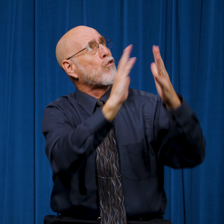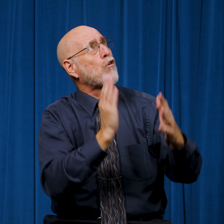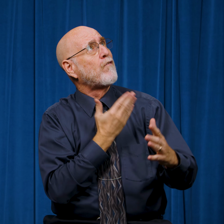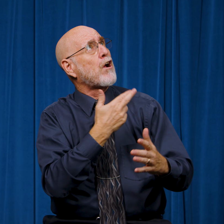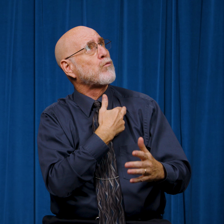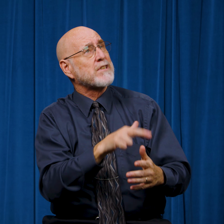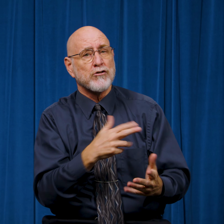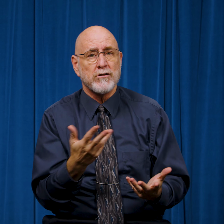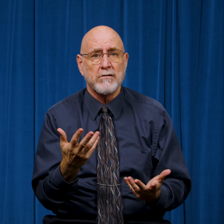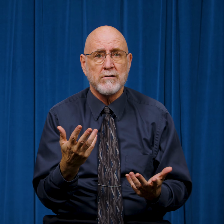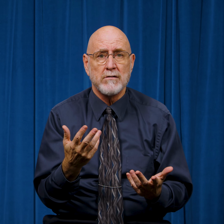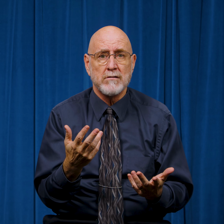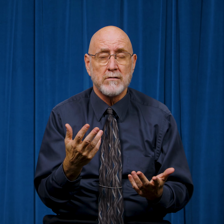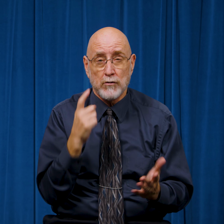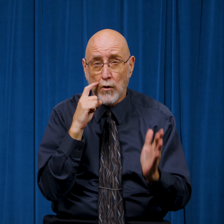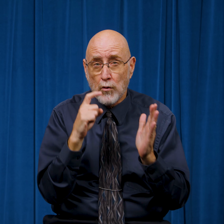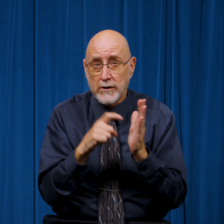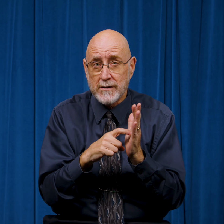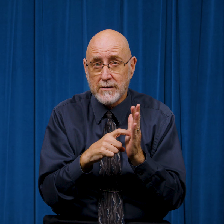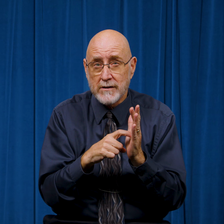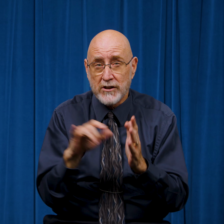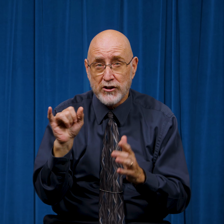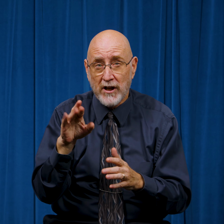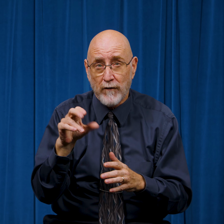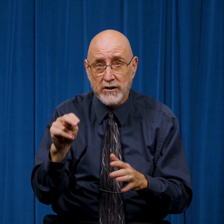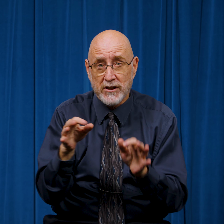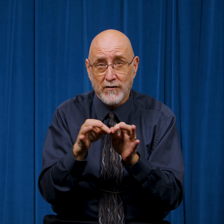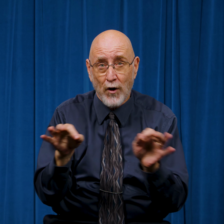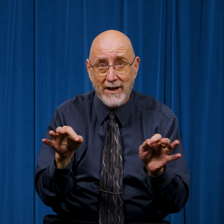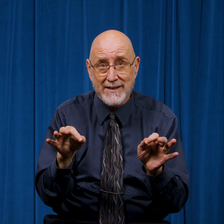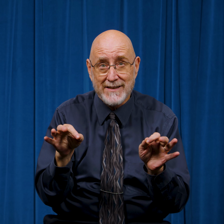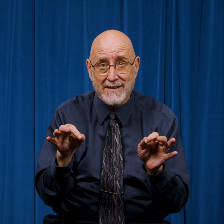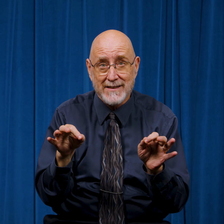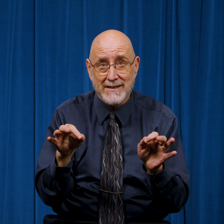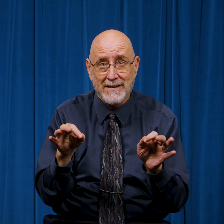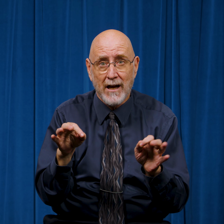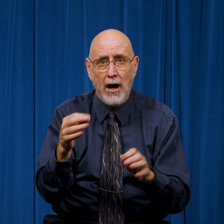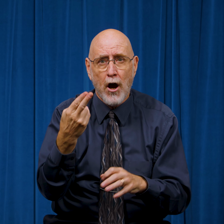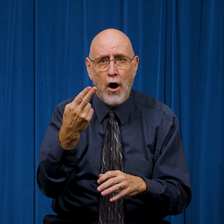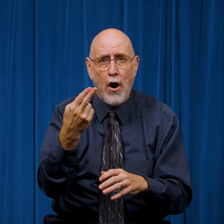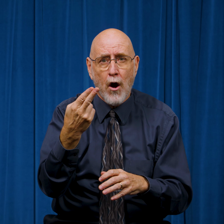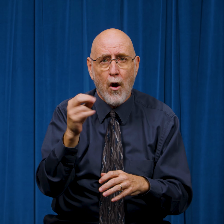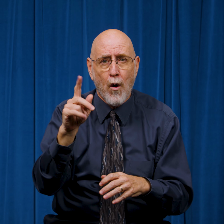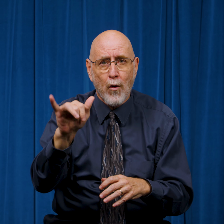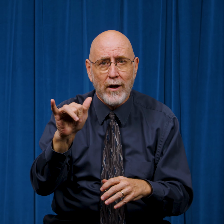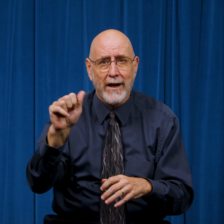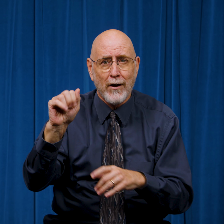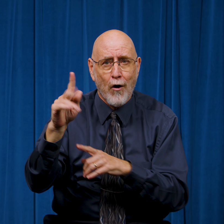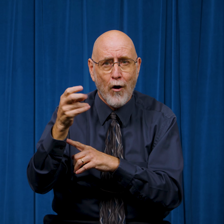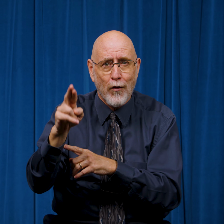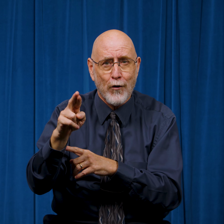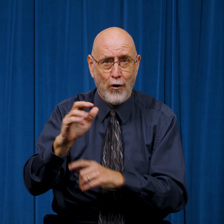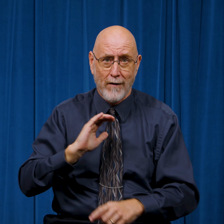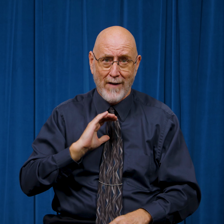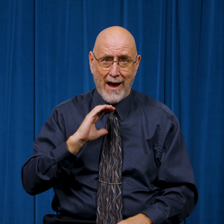Notice Jefferson's phrase saying "Holy Author of our religion."